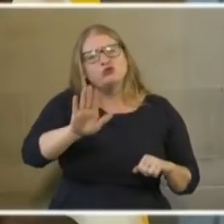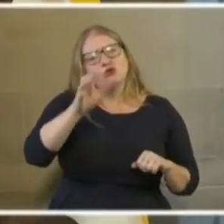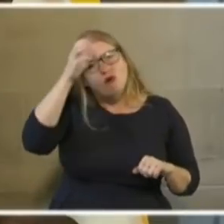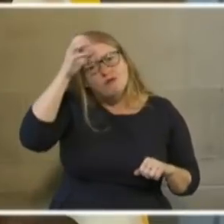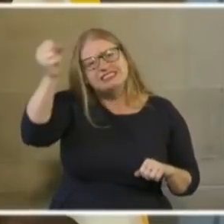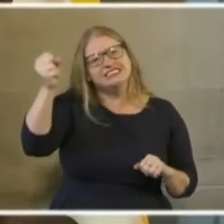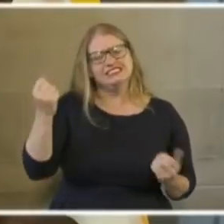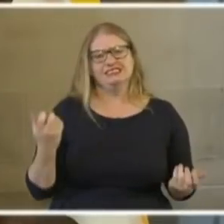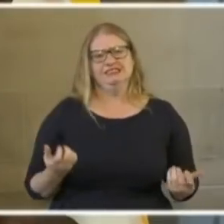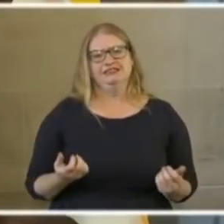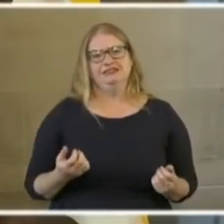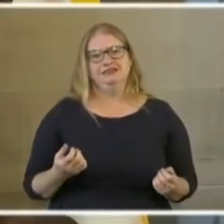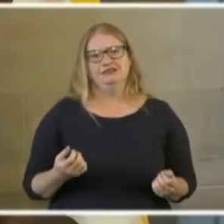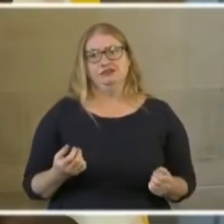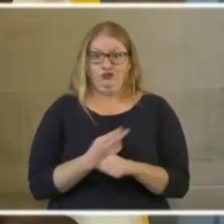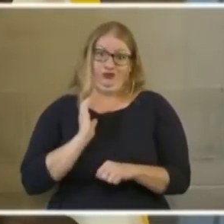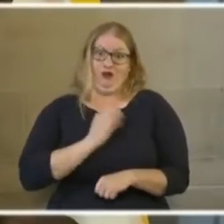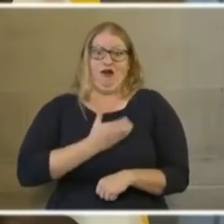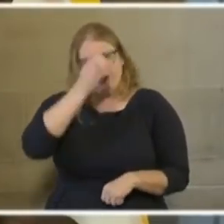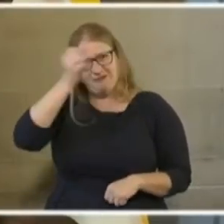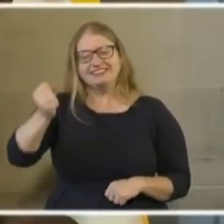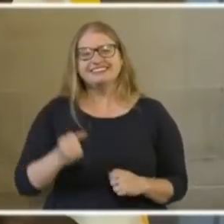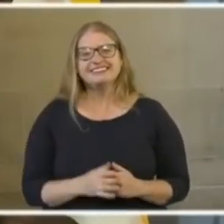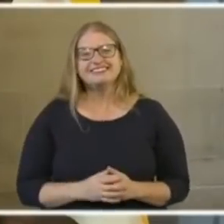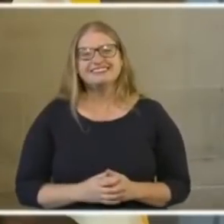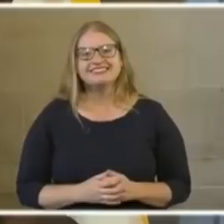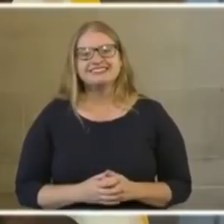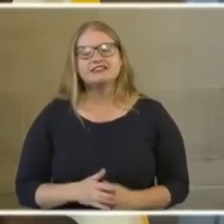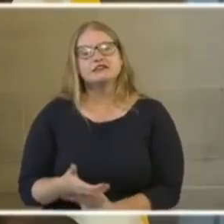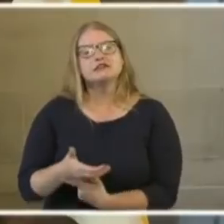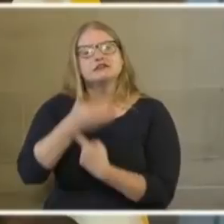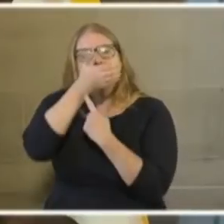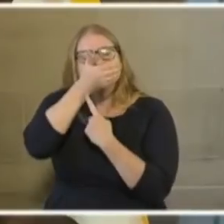TRANSMISSION. KEEP THESE PRINCIPLES IN MIND